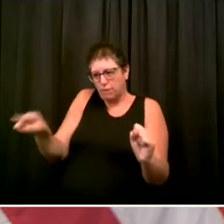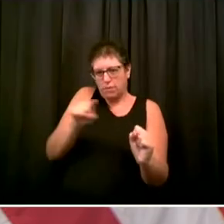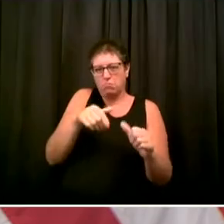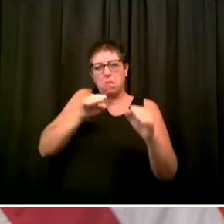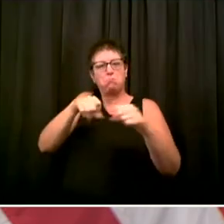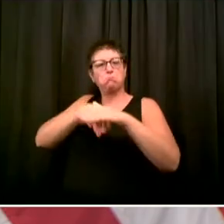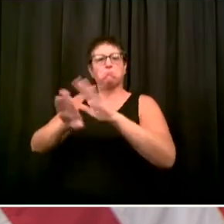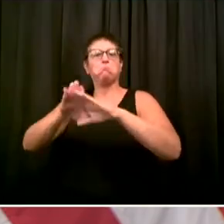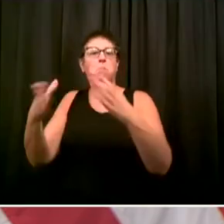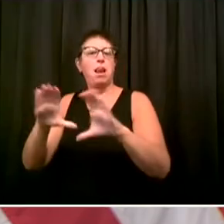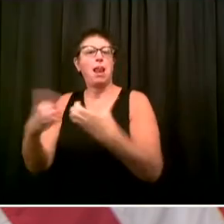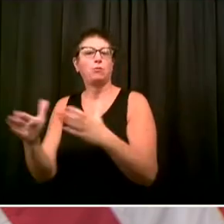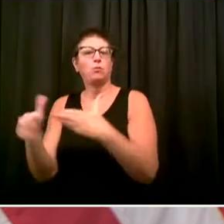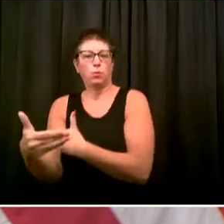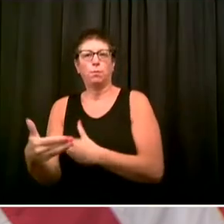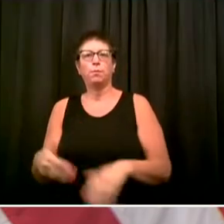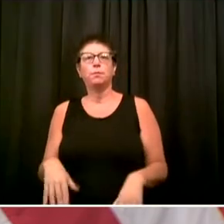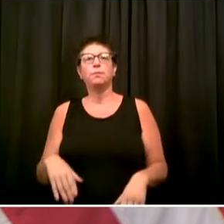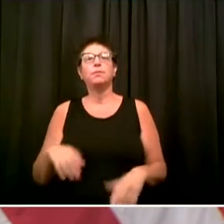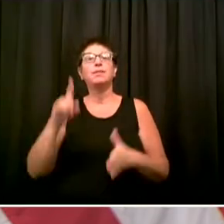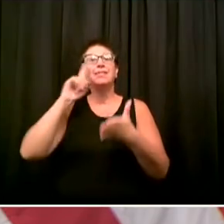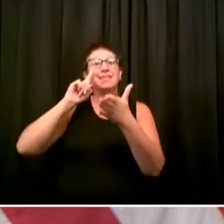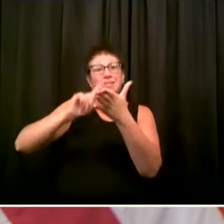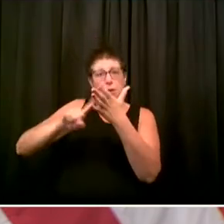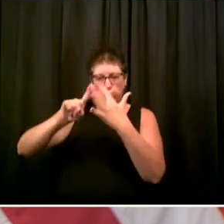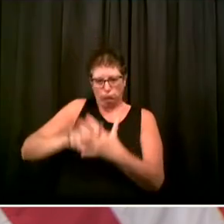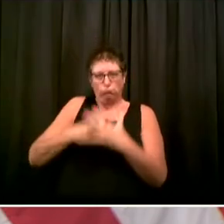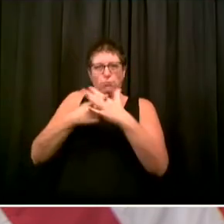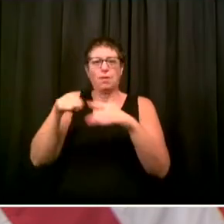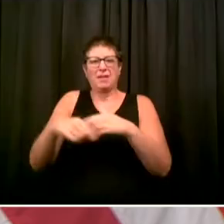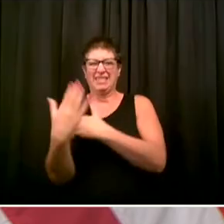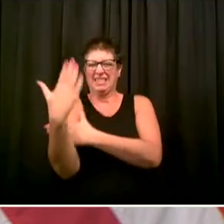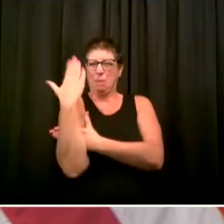WE WILL NOT ALLOW ANYONE TO EUS THOSE SPACES UNTIL THEY E ARMDEA E EINEOSTTHIS